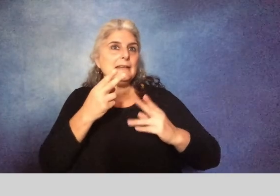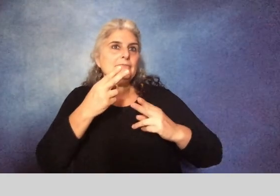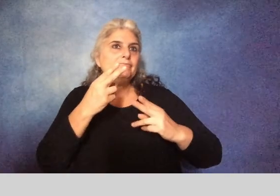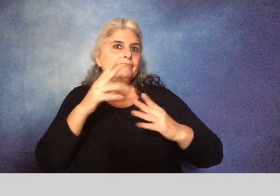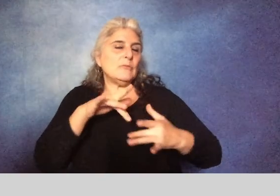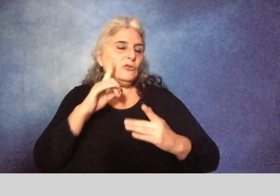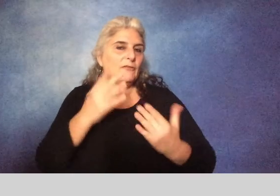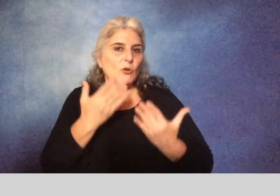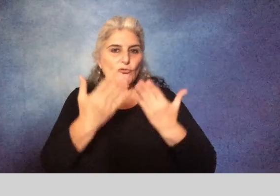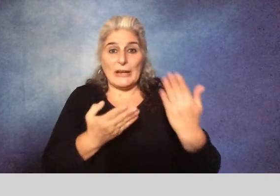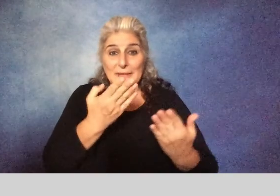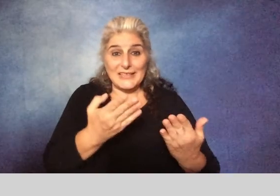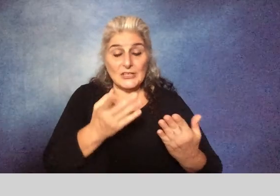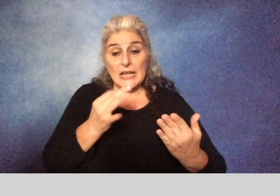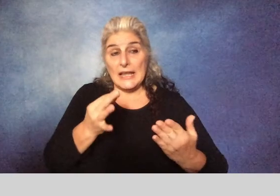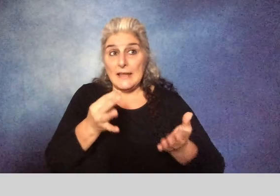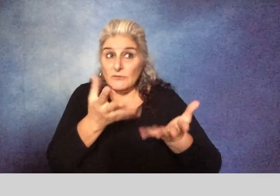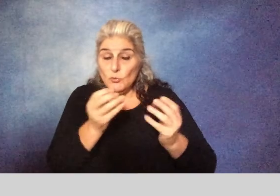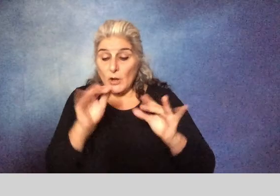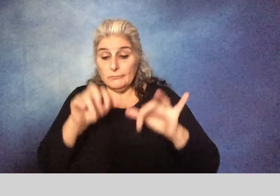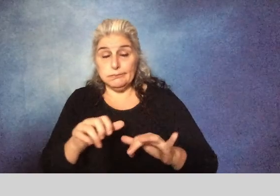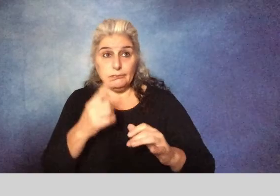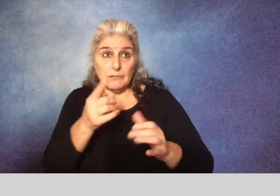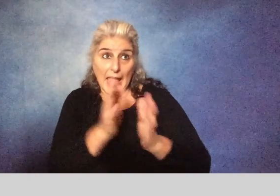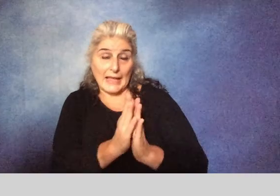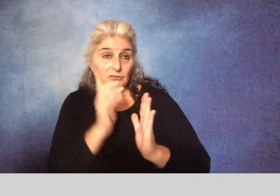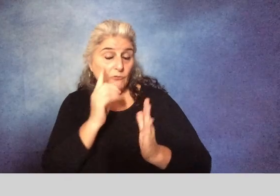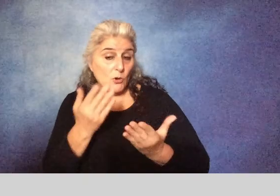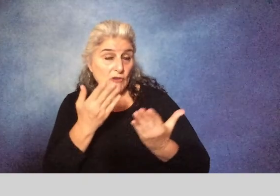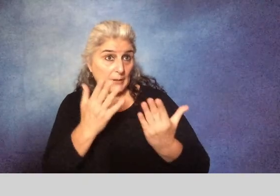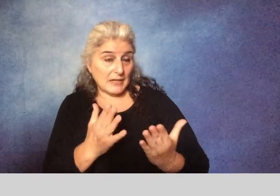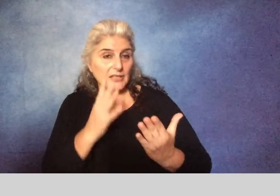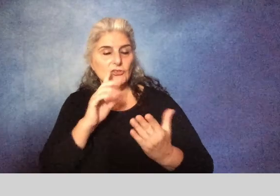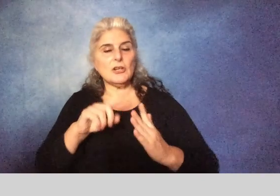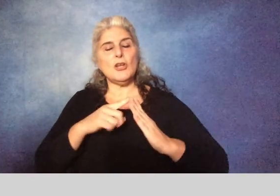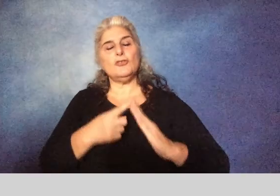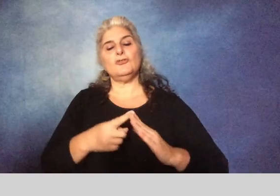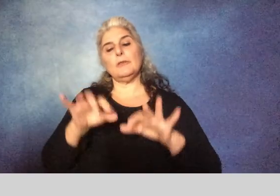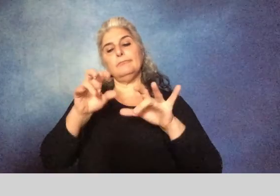you're prompted to start the Recommender by entering an album and artist the form.